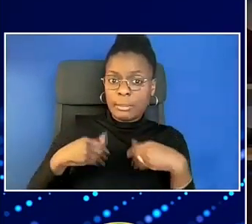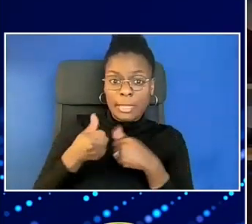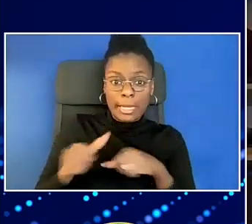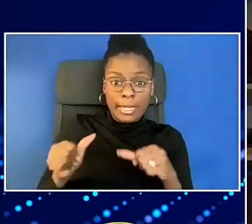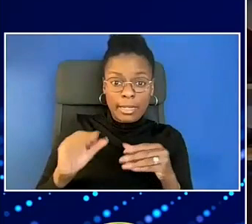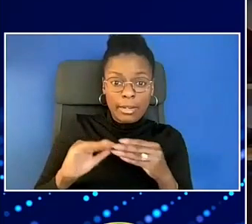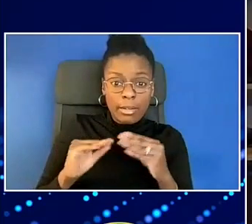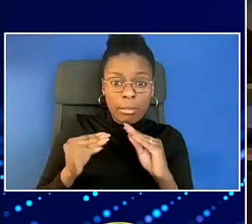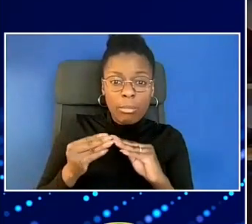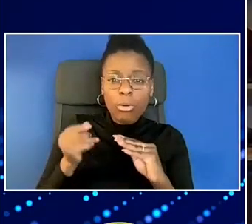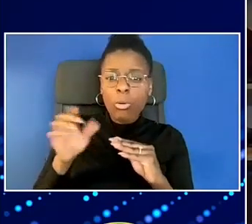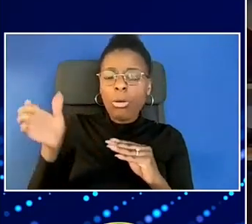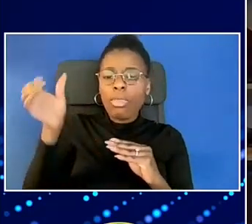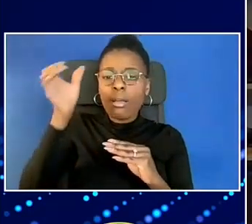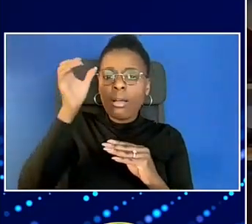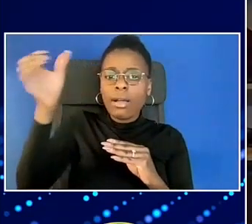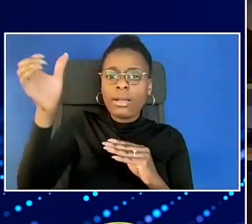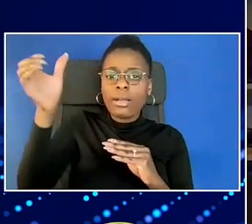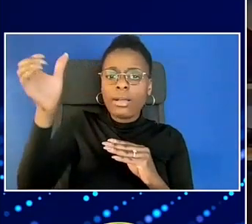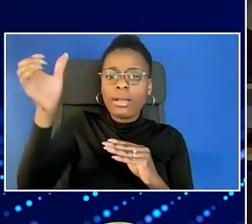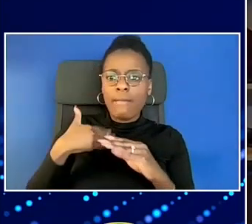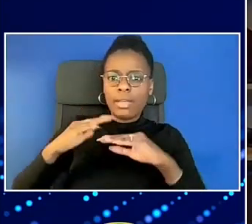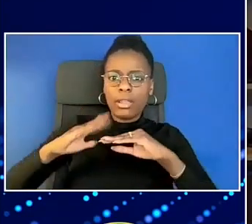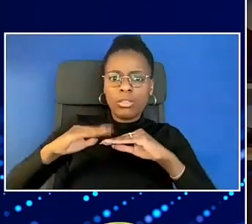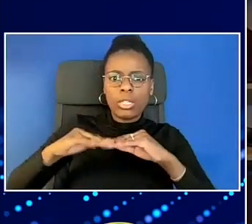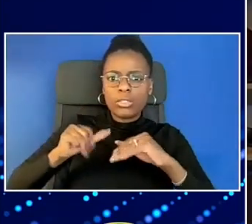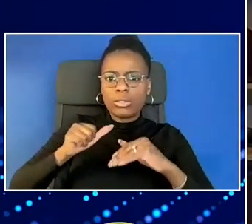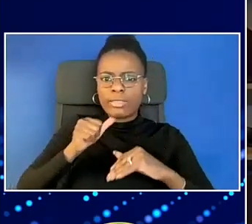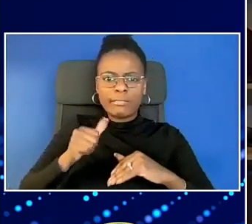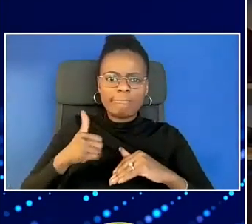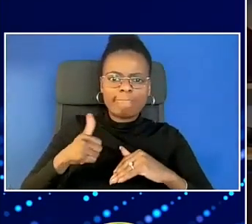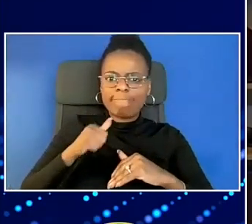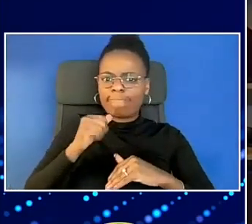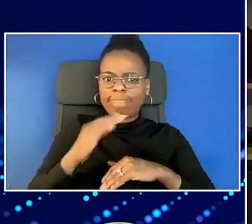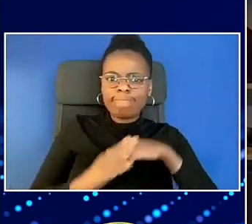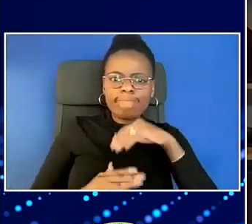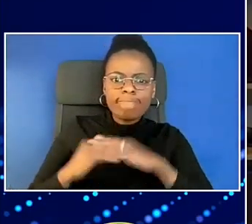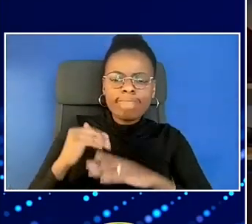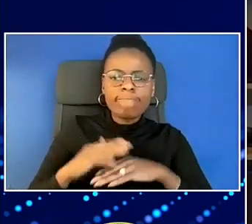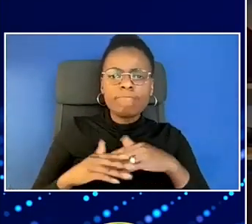itself of having a threshold, is that a nonstarter for you?